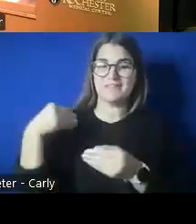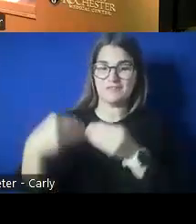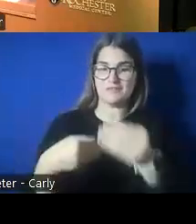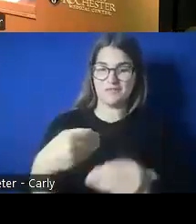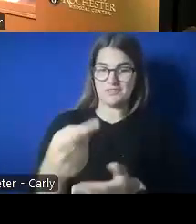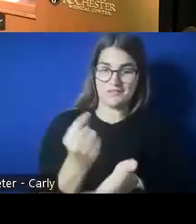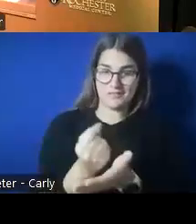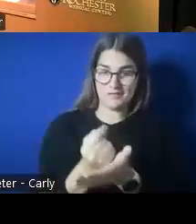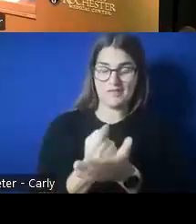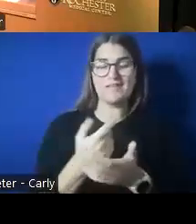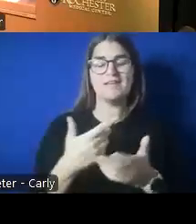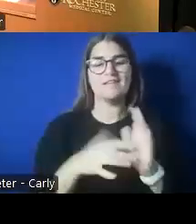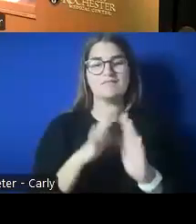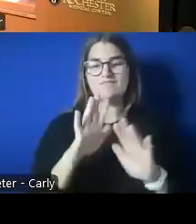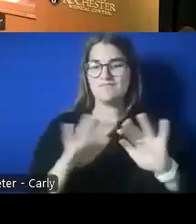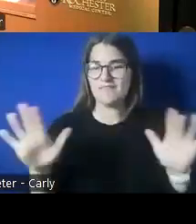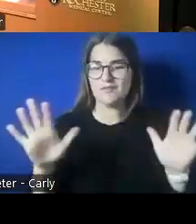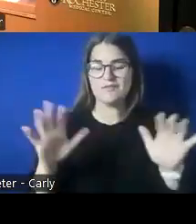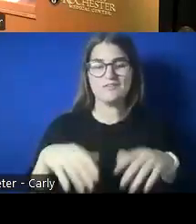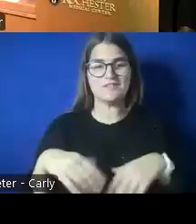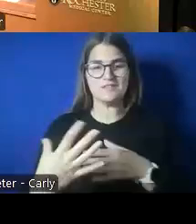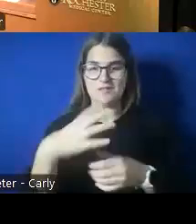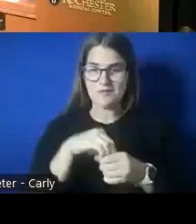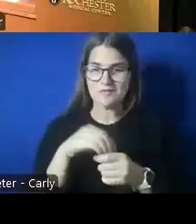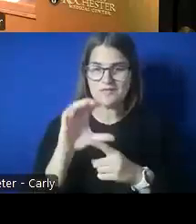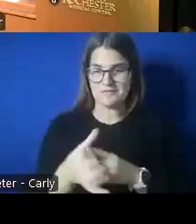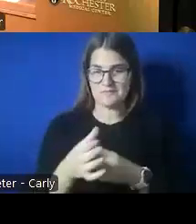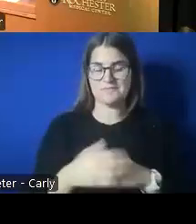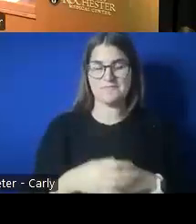and build a diverse and inclusive culture in the department as such she's a supervisor in